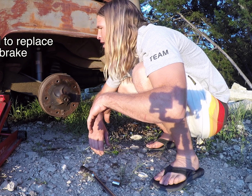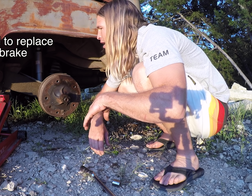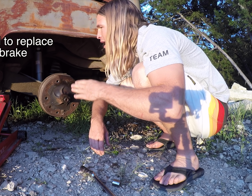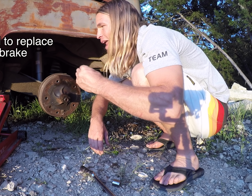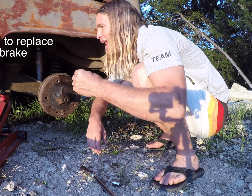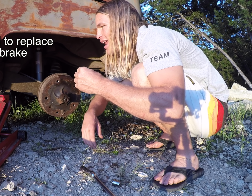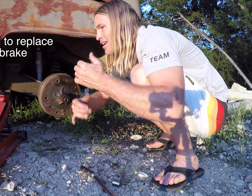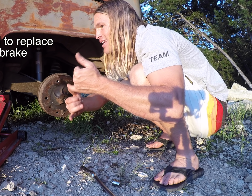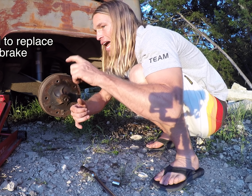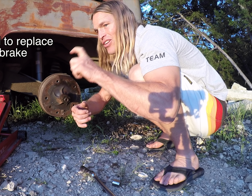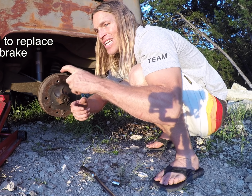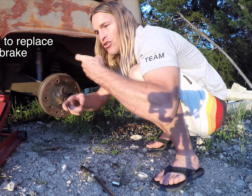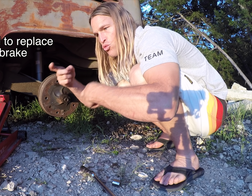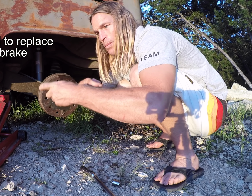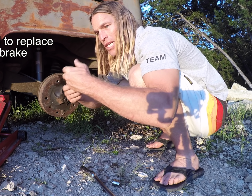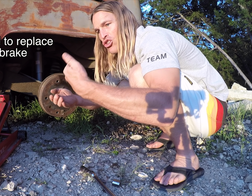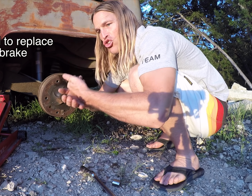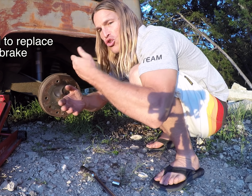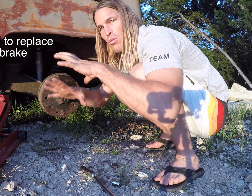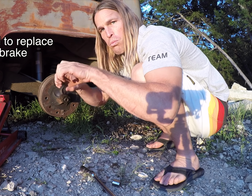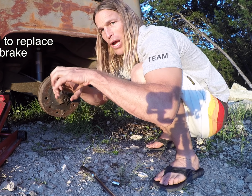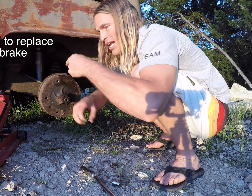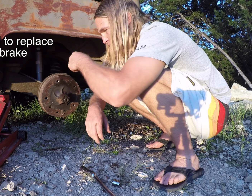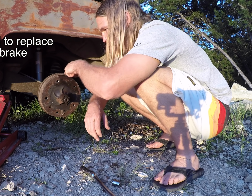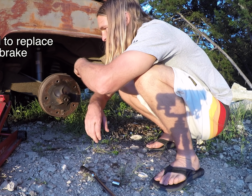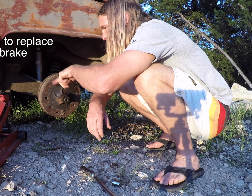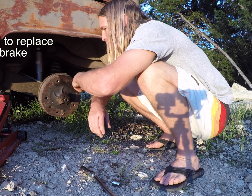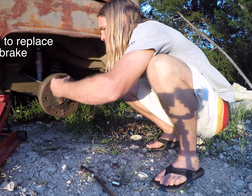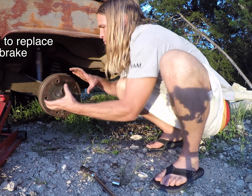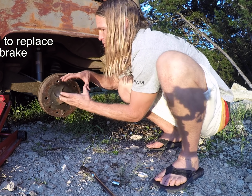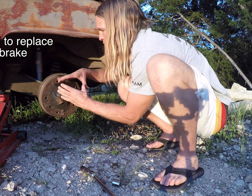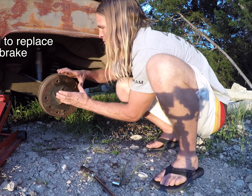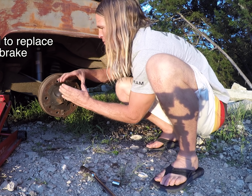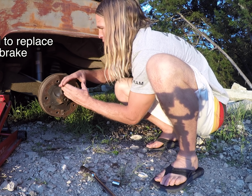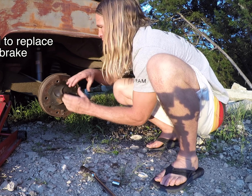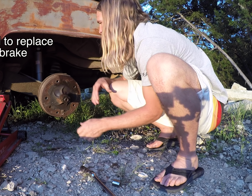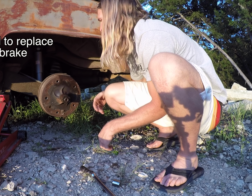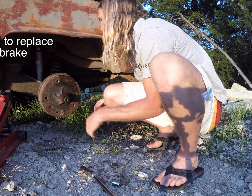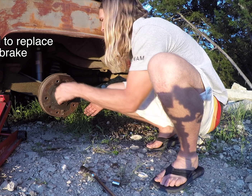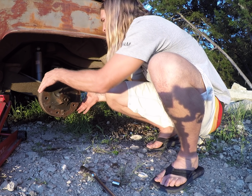and now I need to replace for a new brake